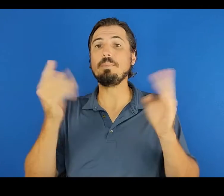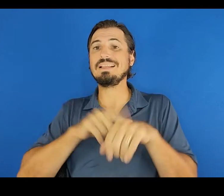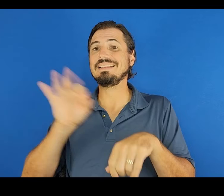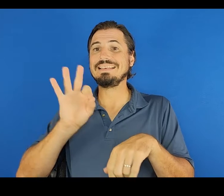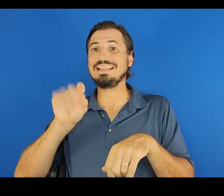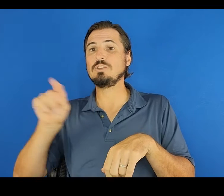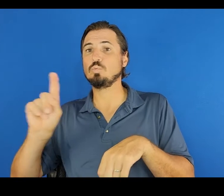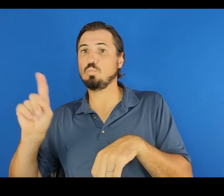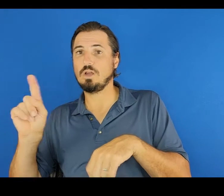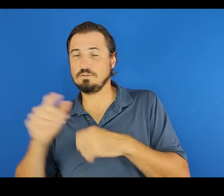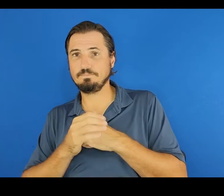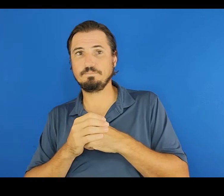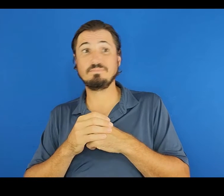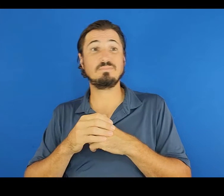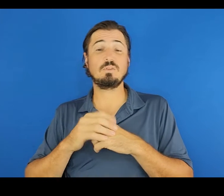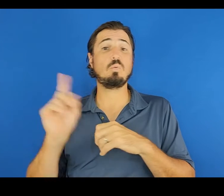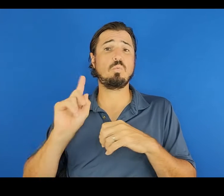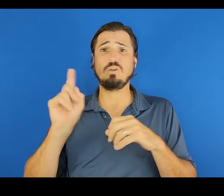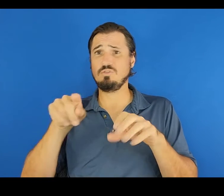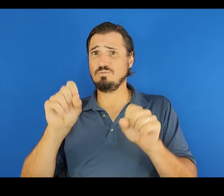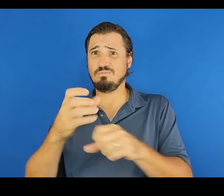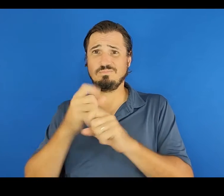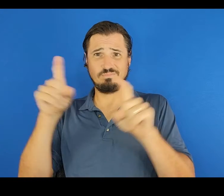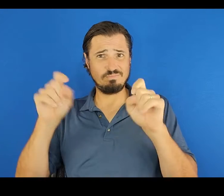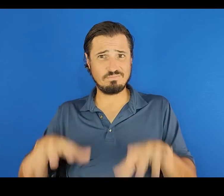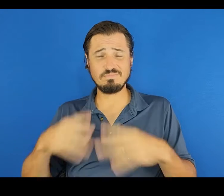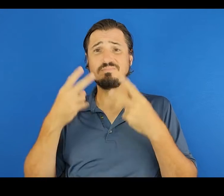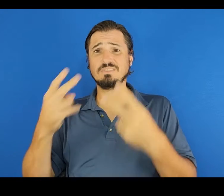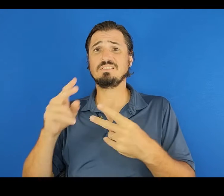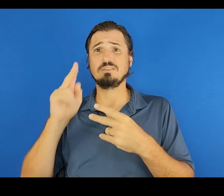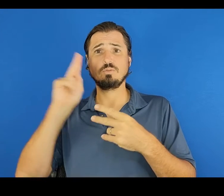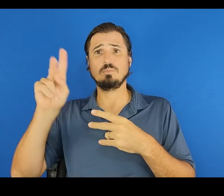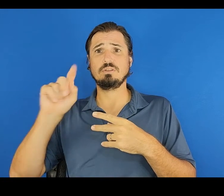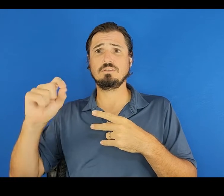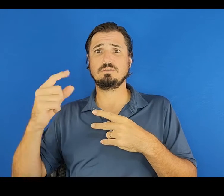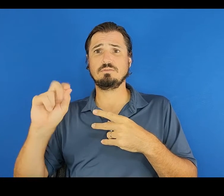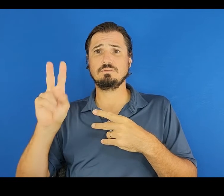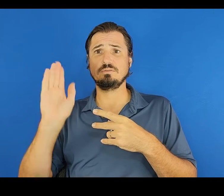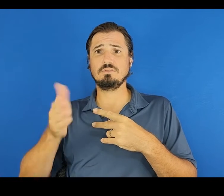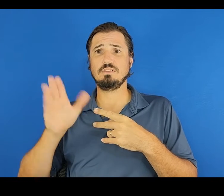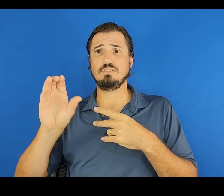For a full list of testing options, visit Kauai.gov/COVIDtest